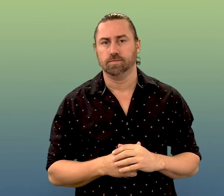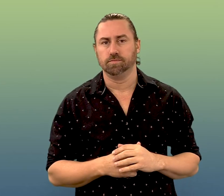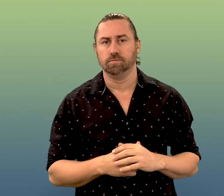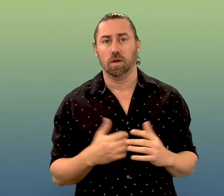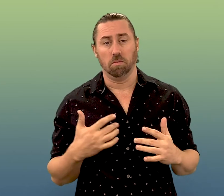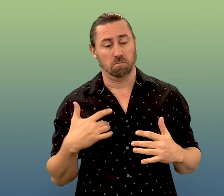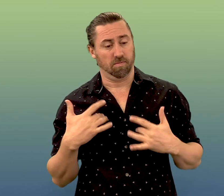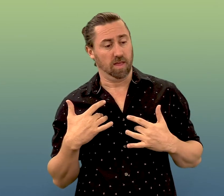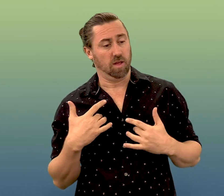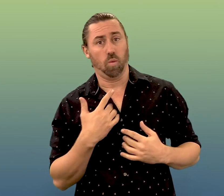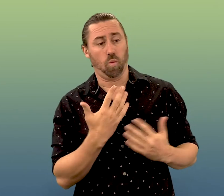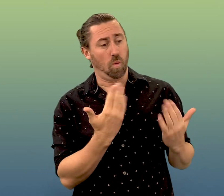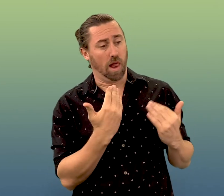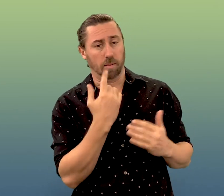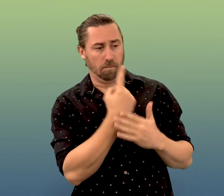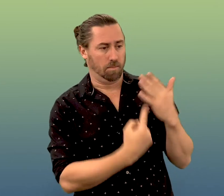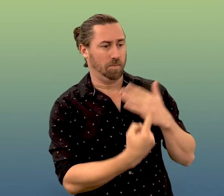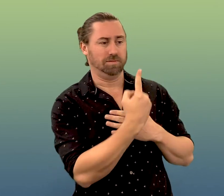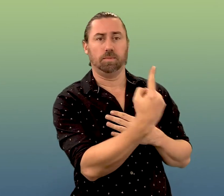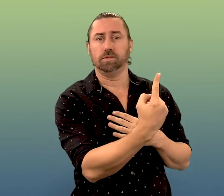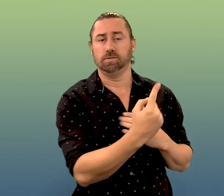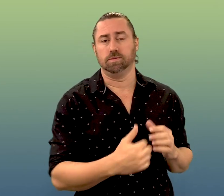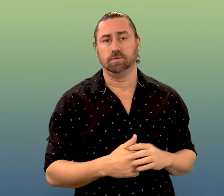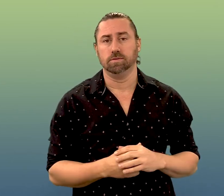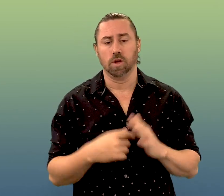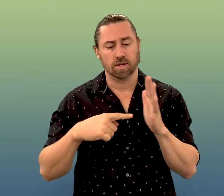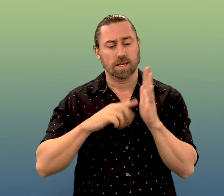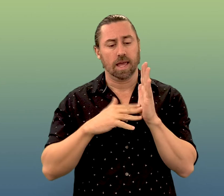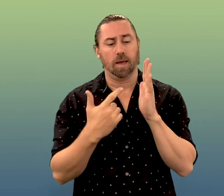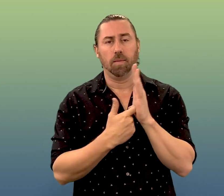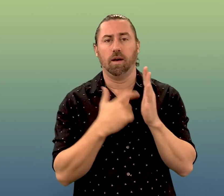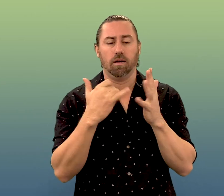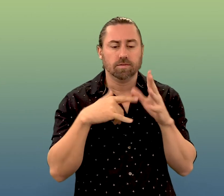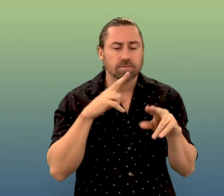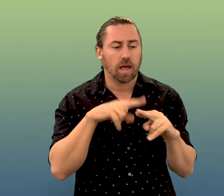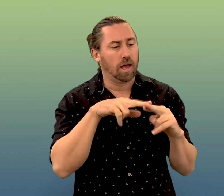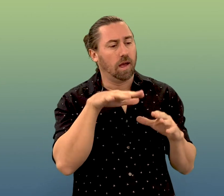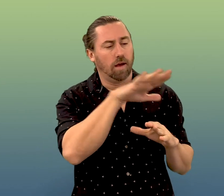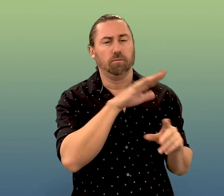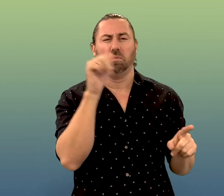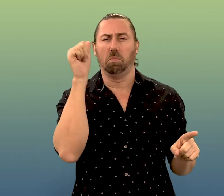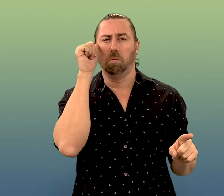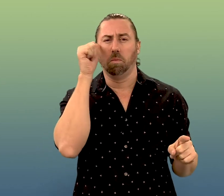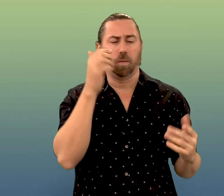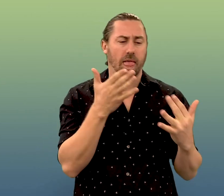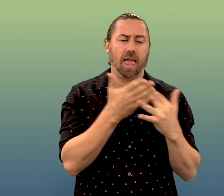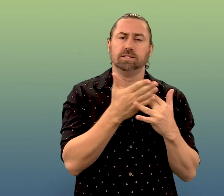Make me feel welcome and independent. TMR employees are aware and value